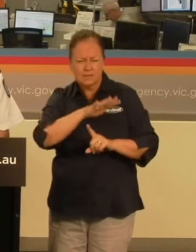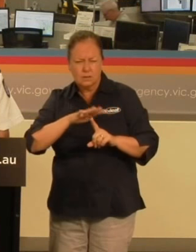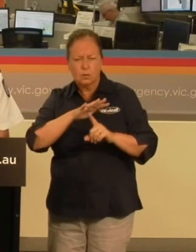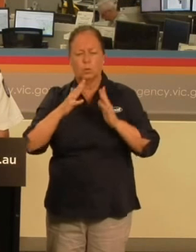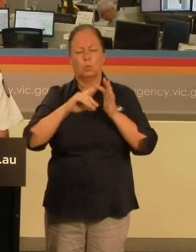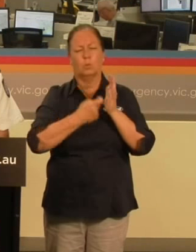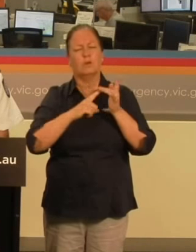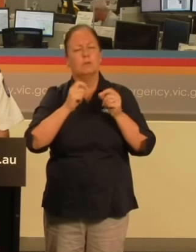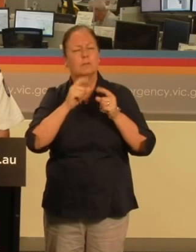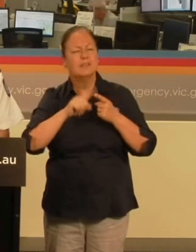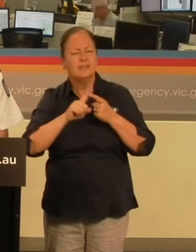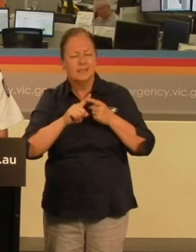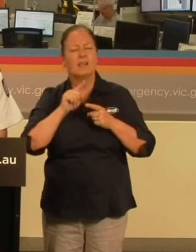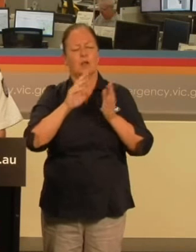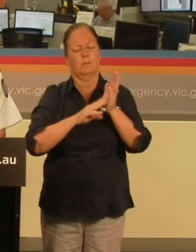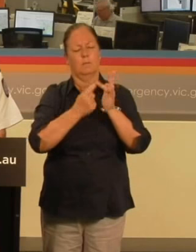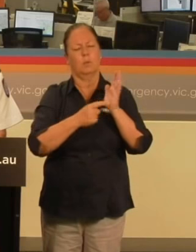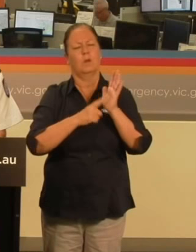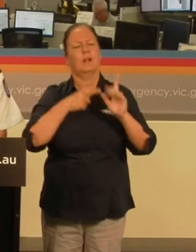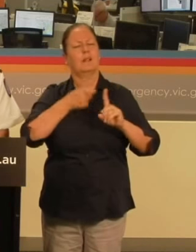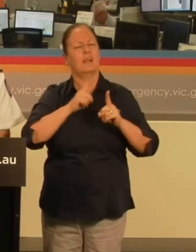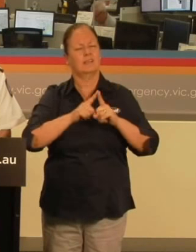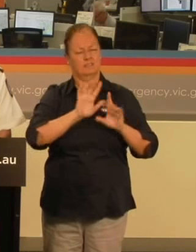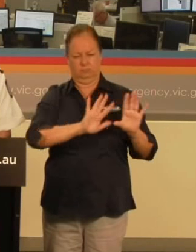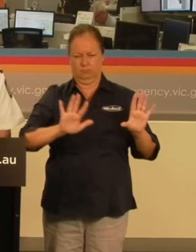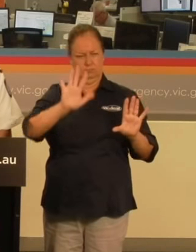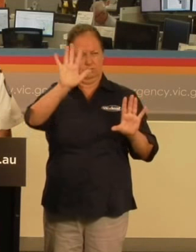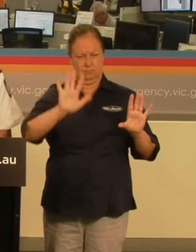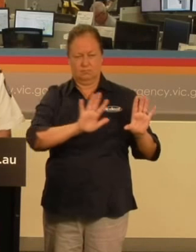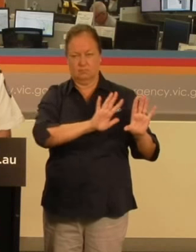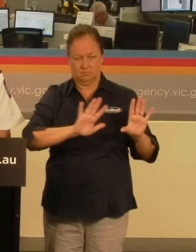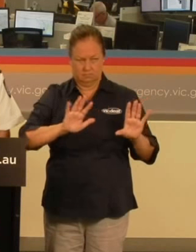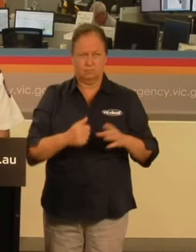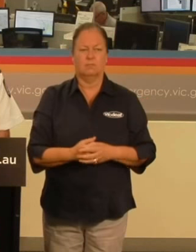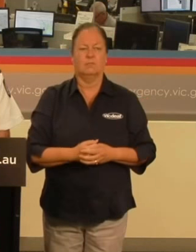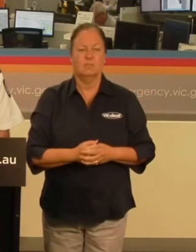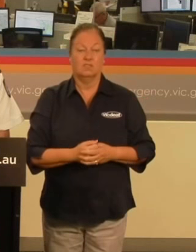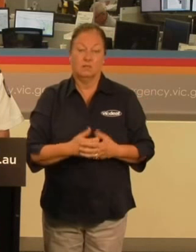Mortlake. From that we think this is quite a significant weather event in the